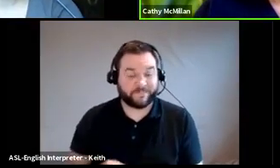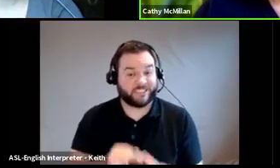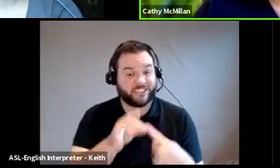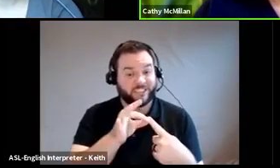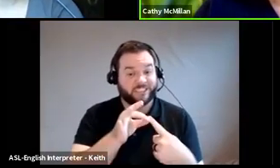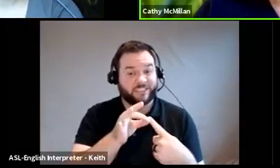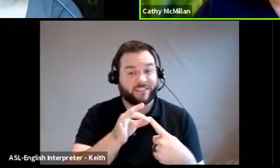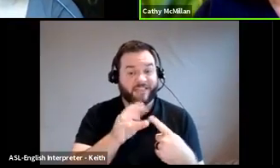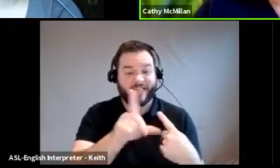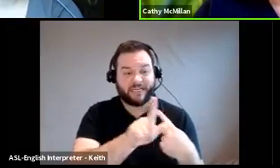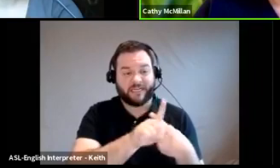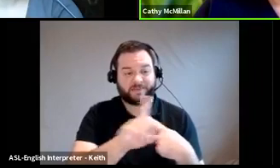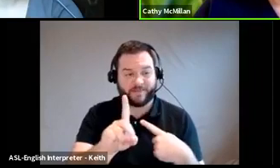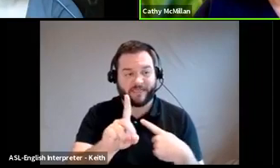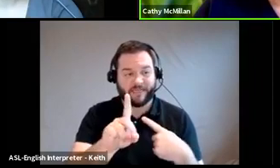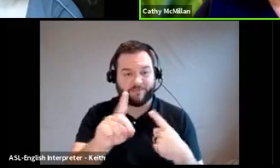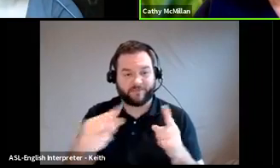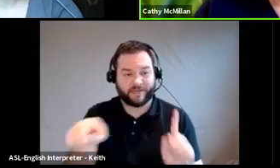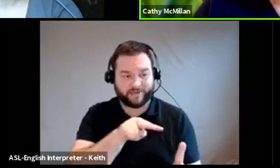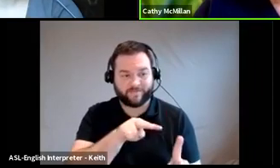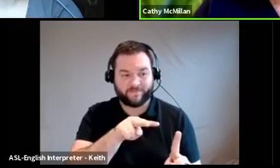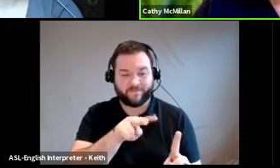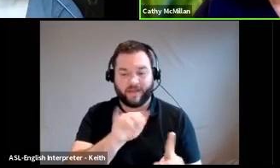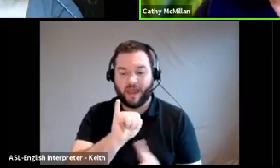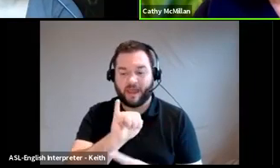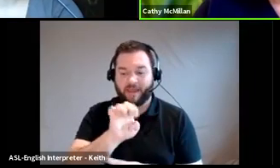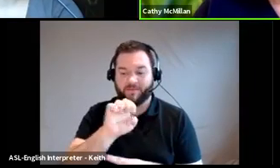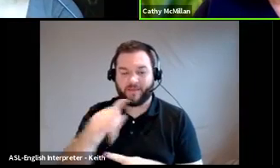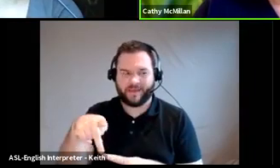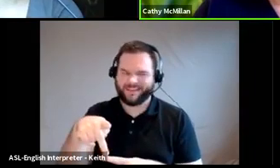down a little bit lately.